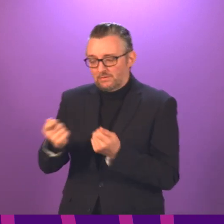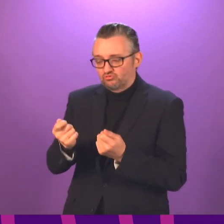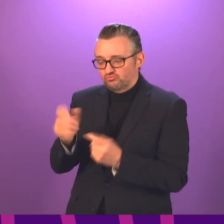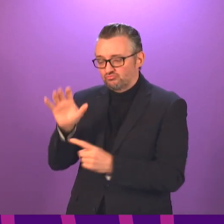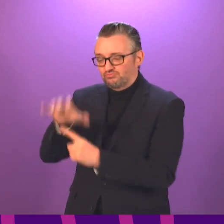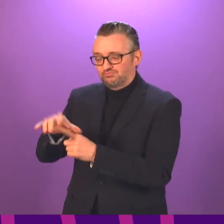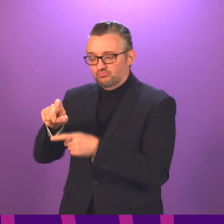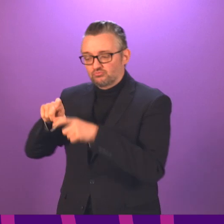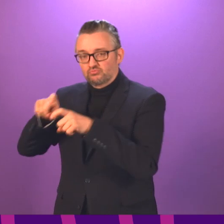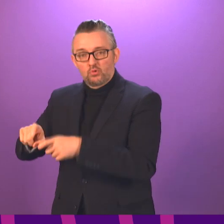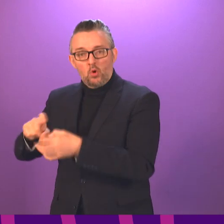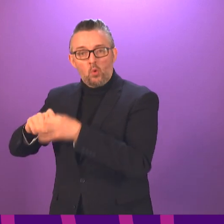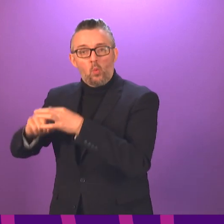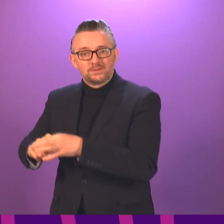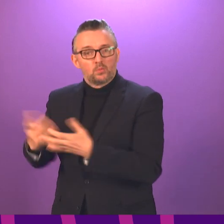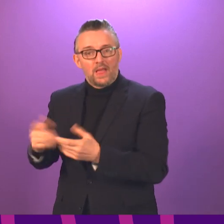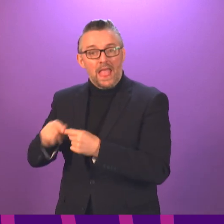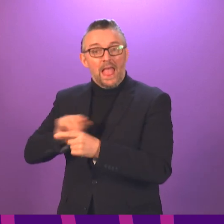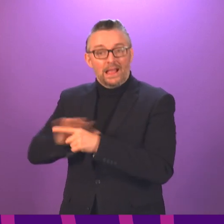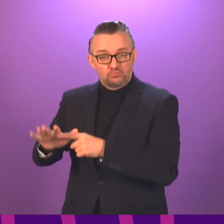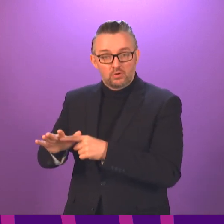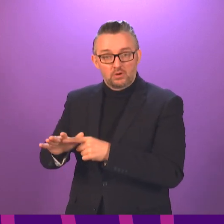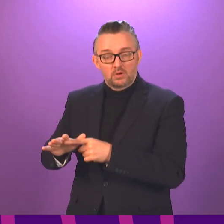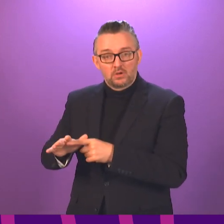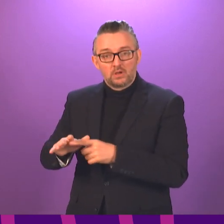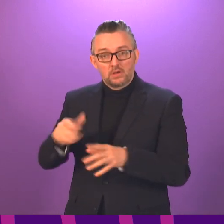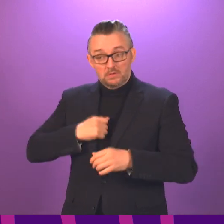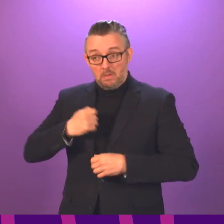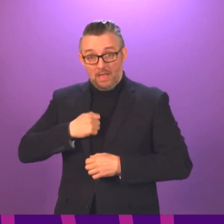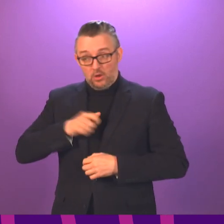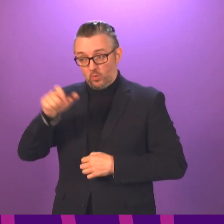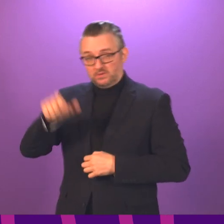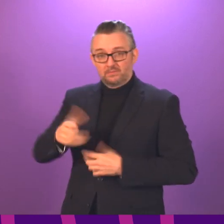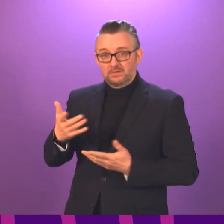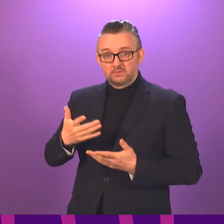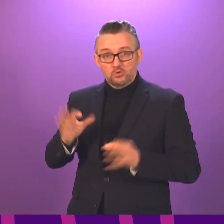and will she give permission for my constituent, who has now been forced out of his job by